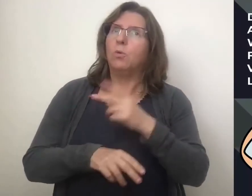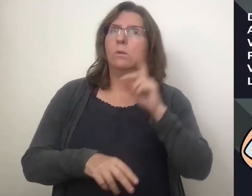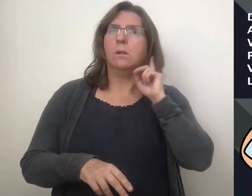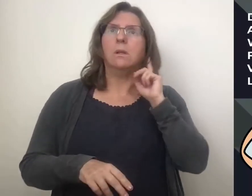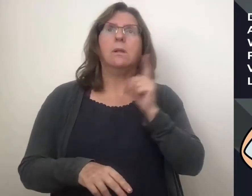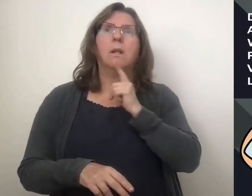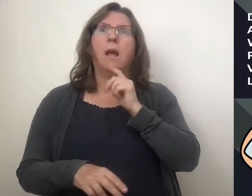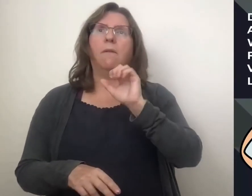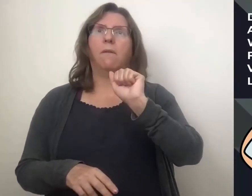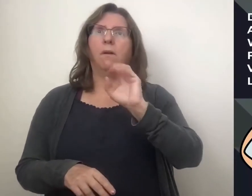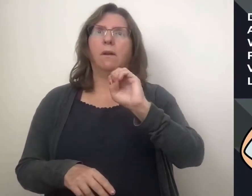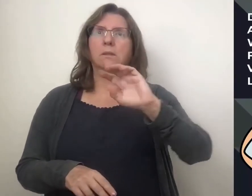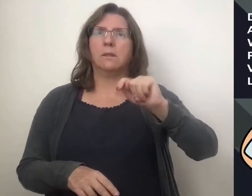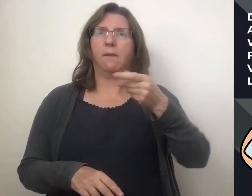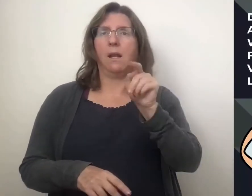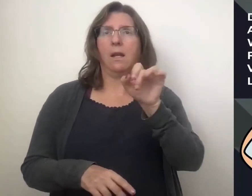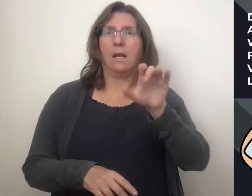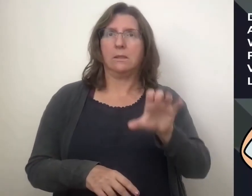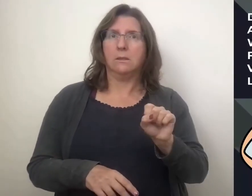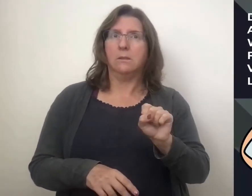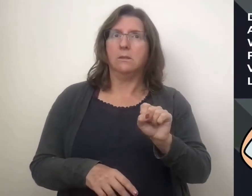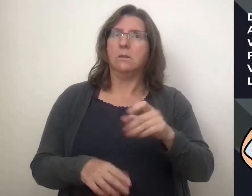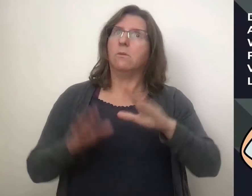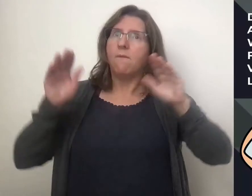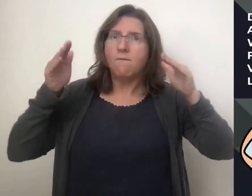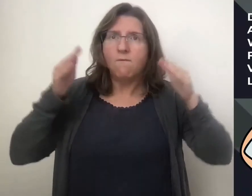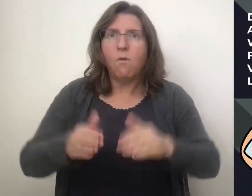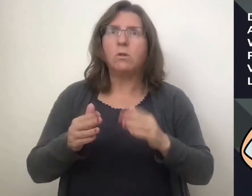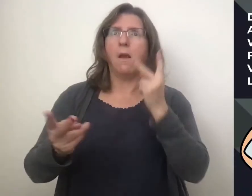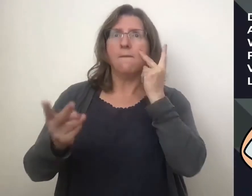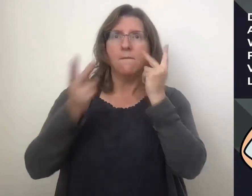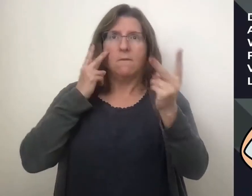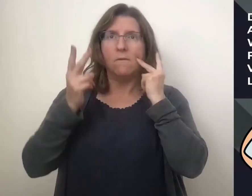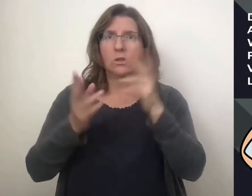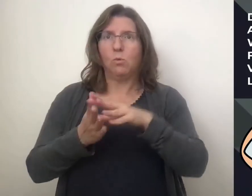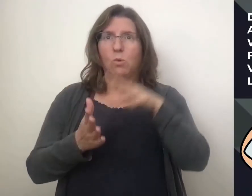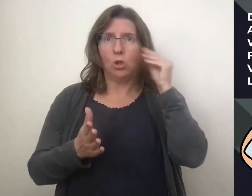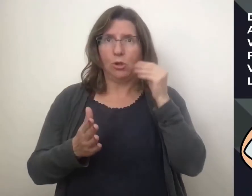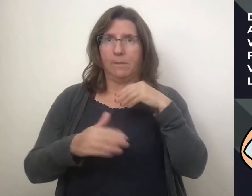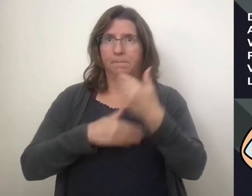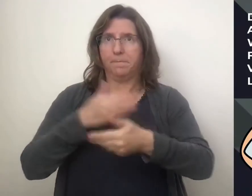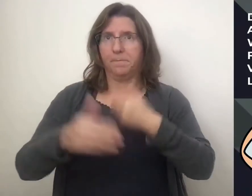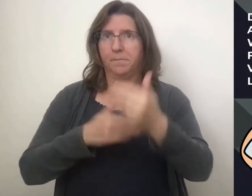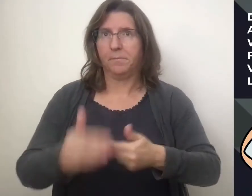The teaching design should focus on deaf aesthetics, prioritizing visual learning elements .